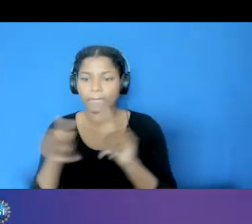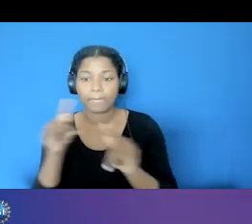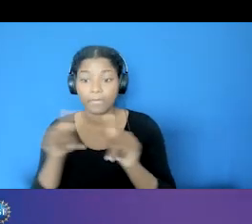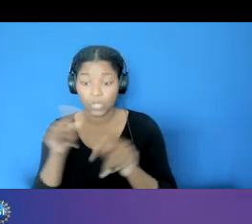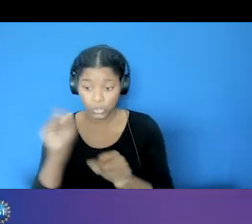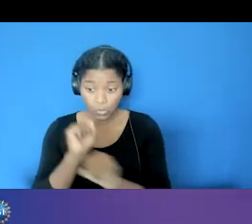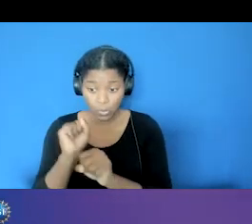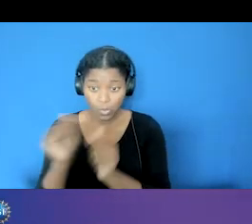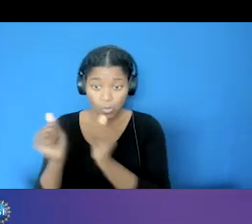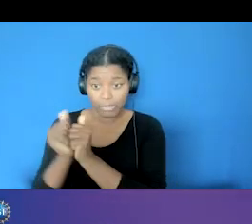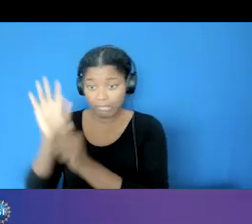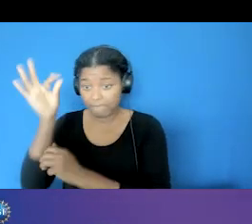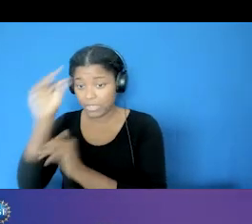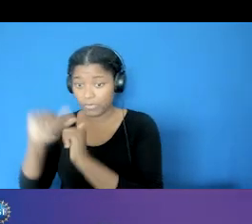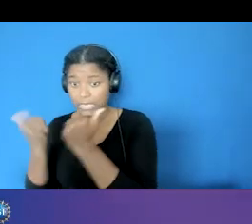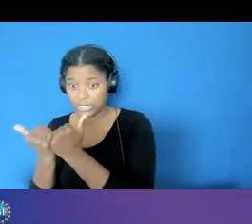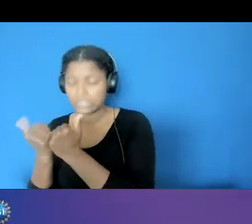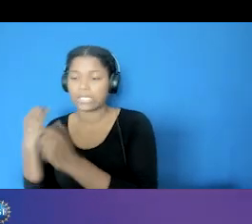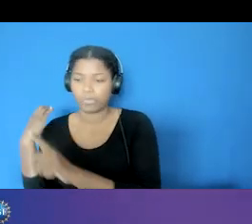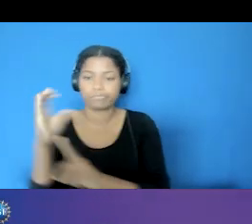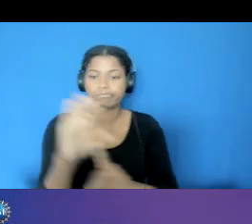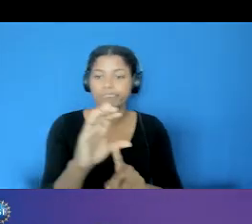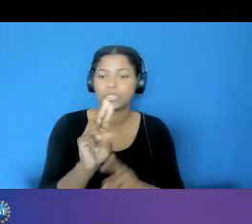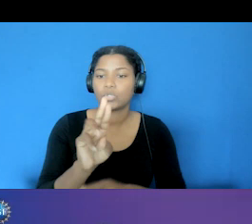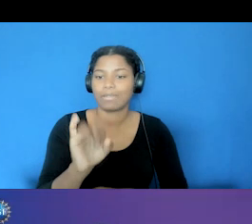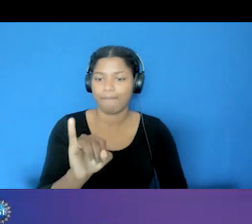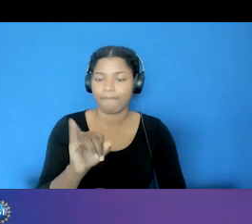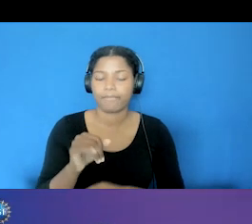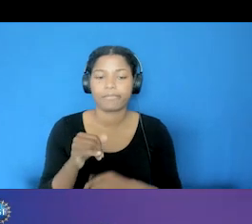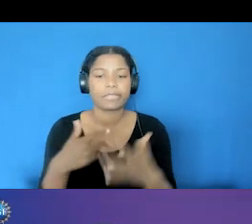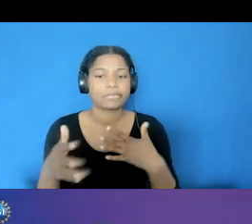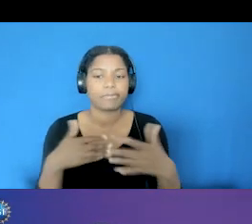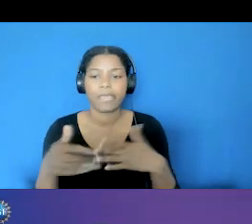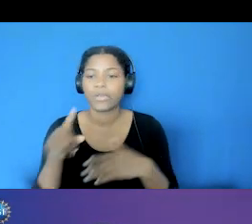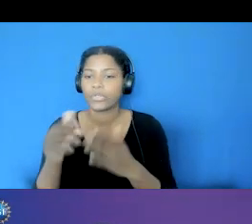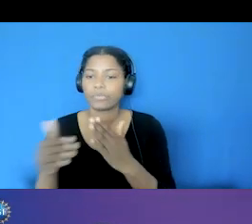with the federal agency to have this UEI. All entities, again, whether you're a prime awardee